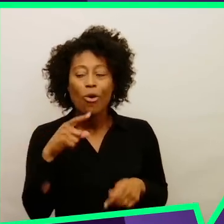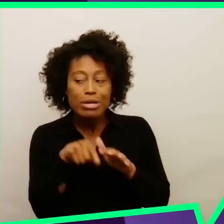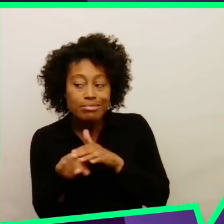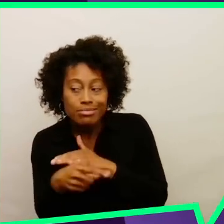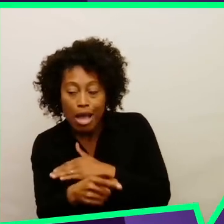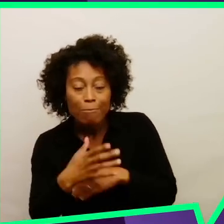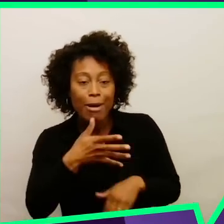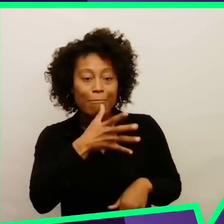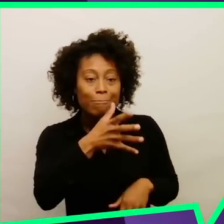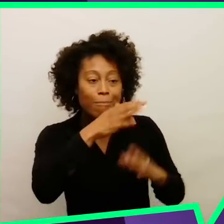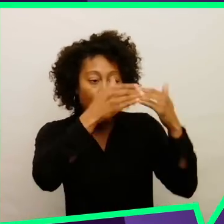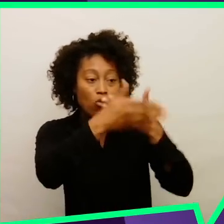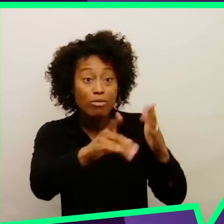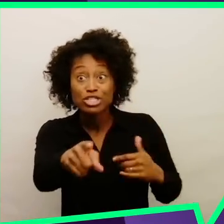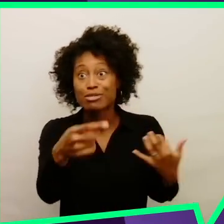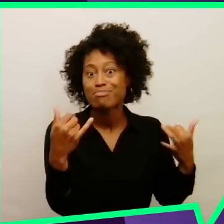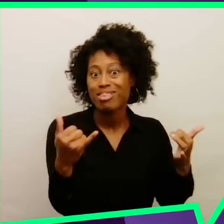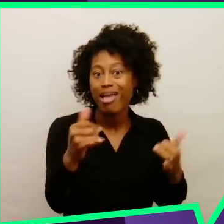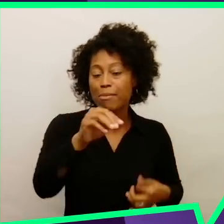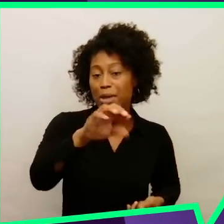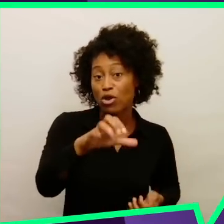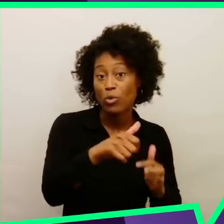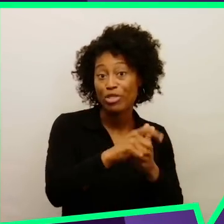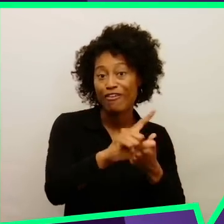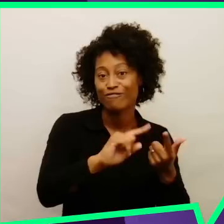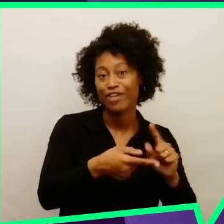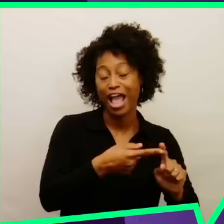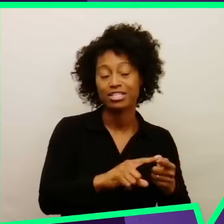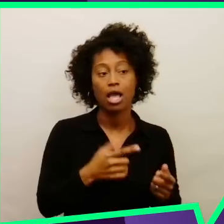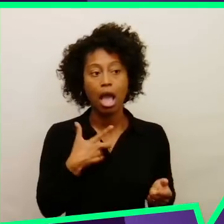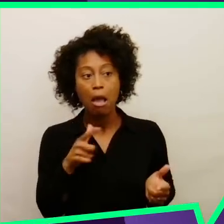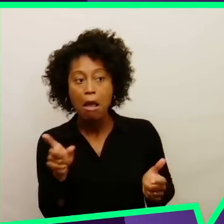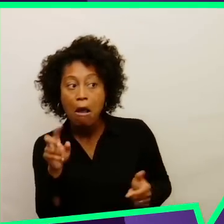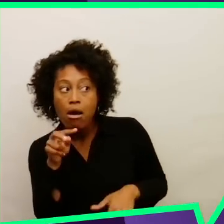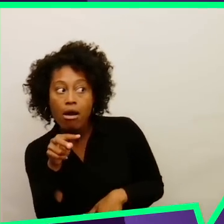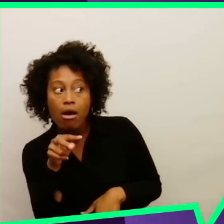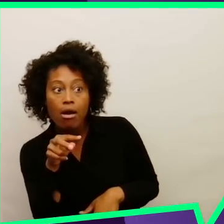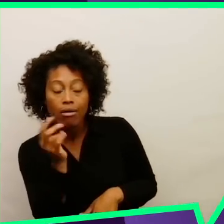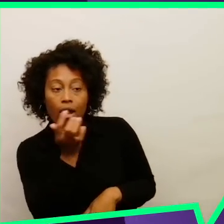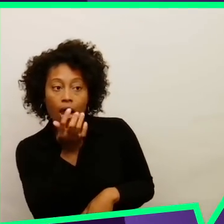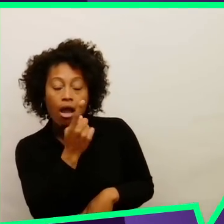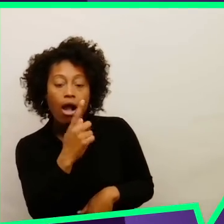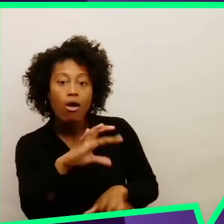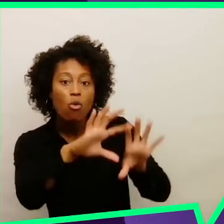while she was playing Minecraft with her friends. And it just felt like another world of fantasy,